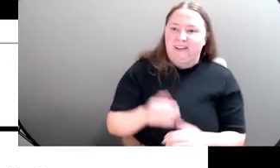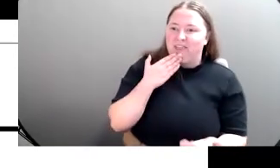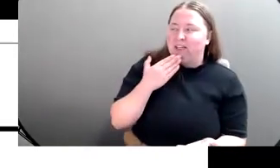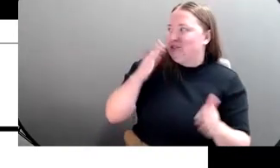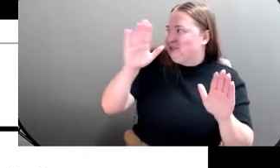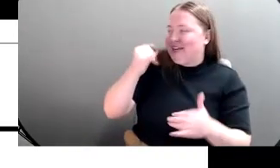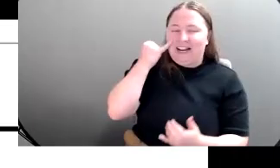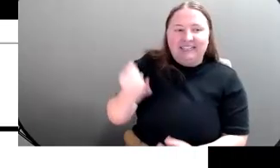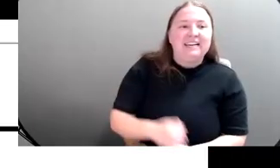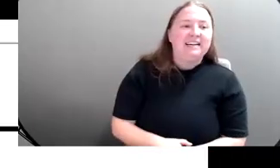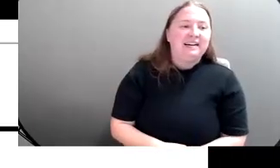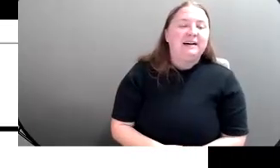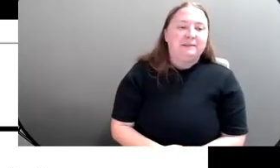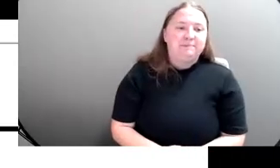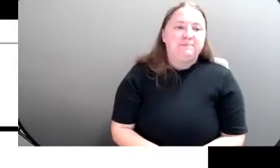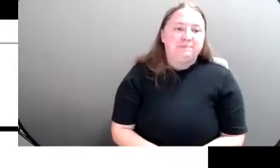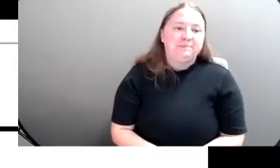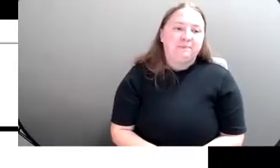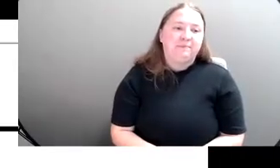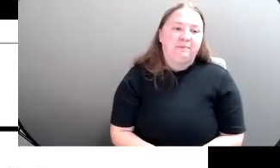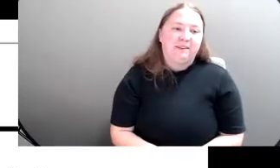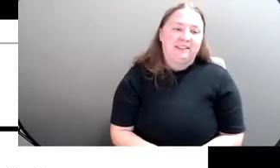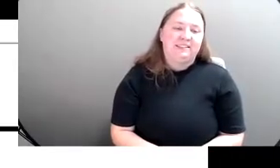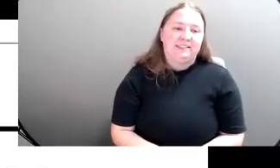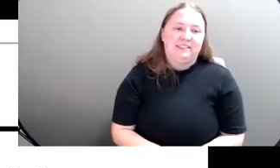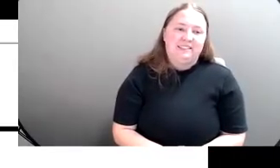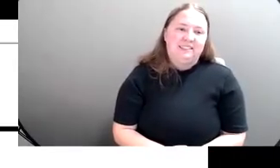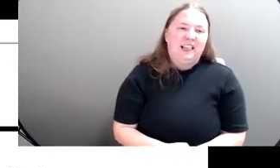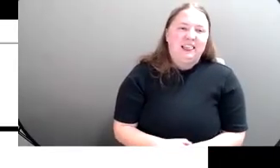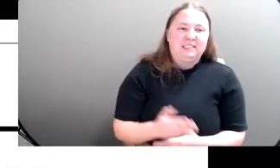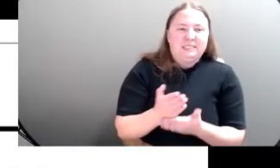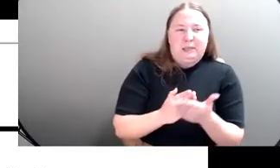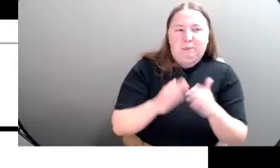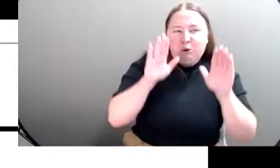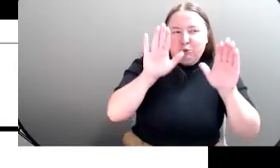I do want to, just, there are some great questions here.